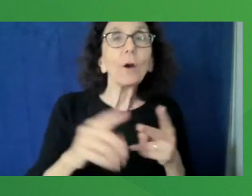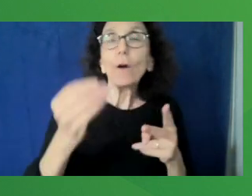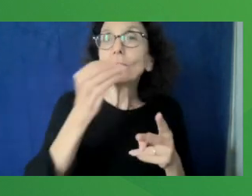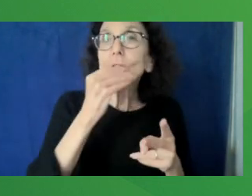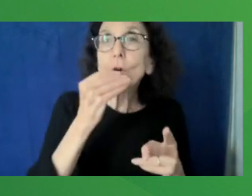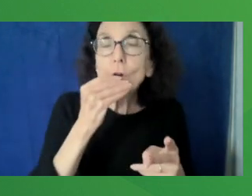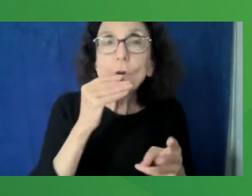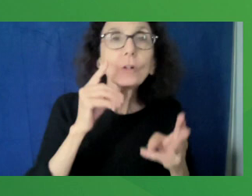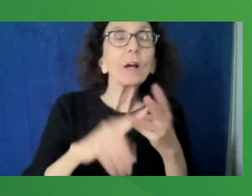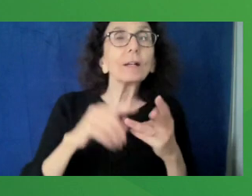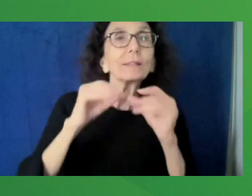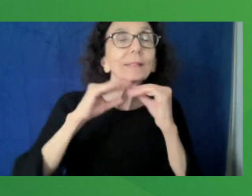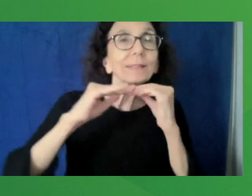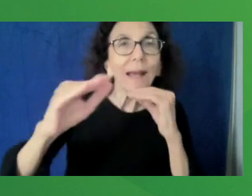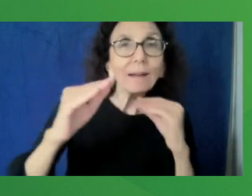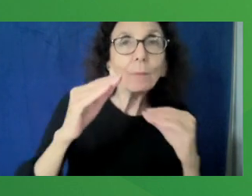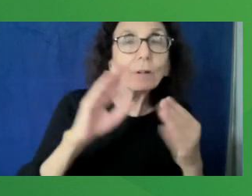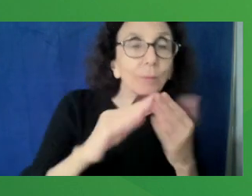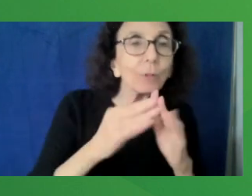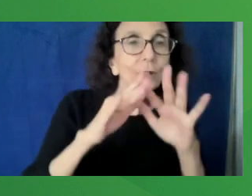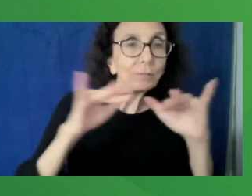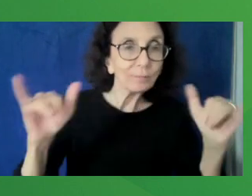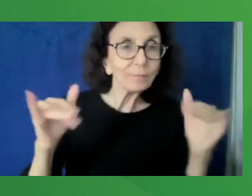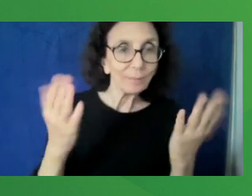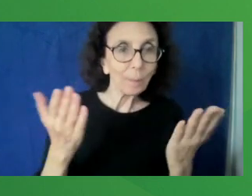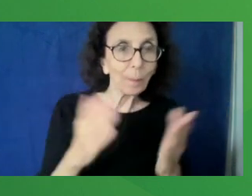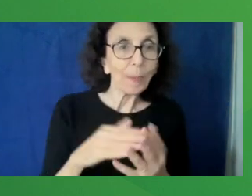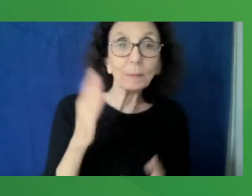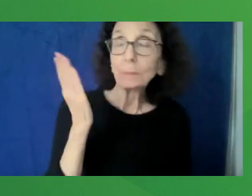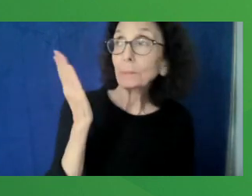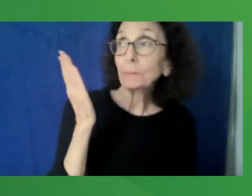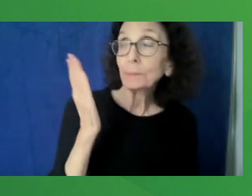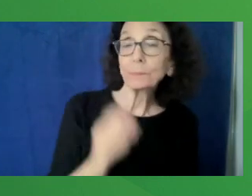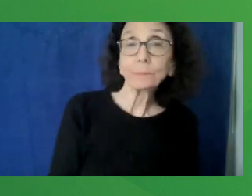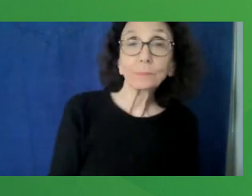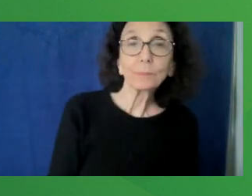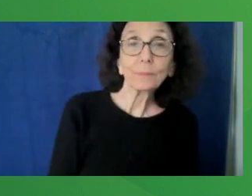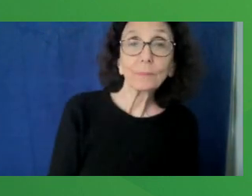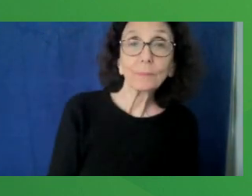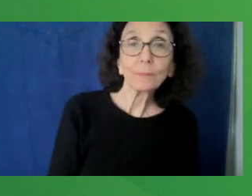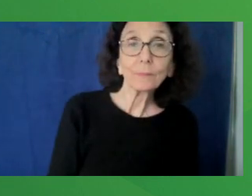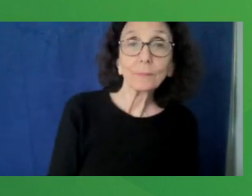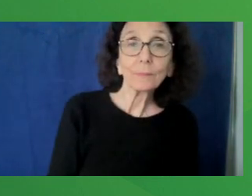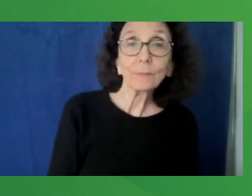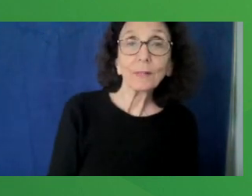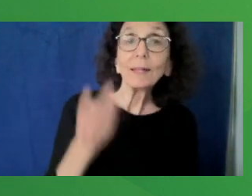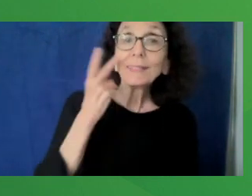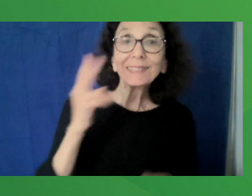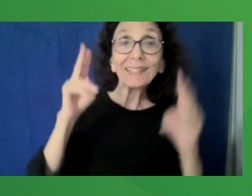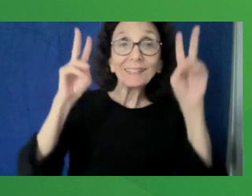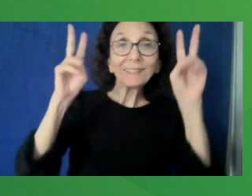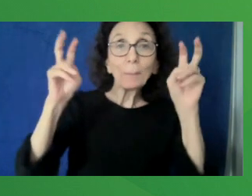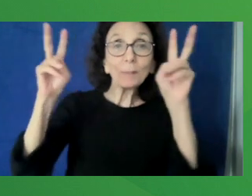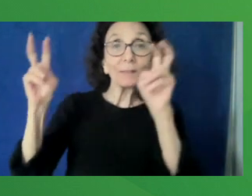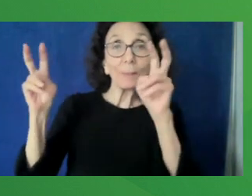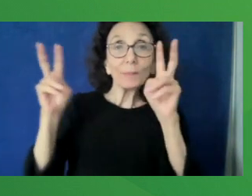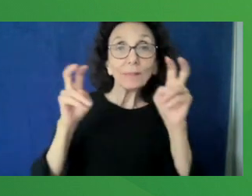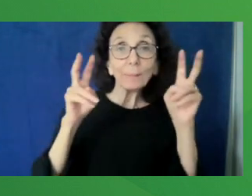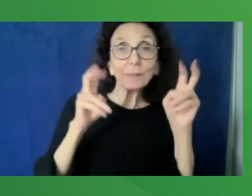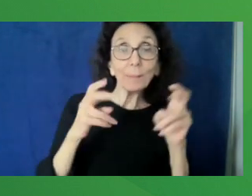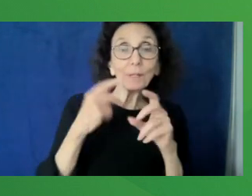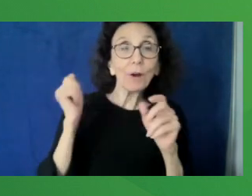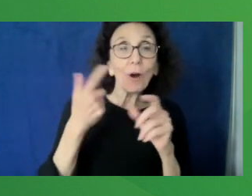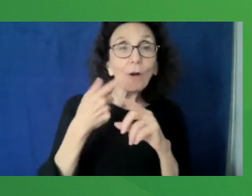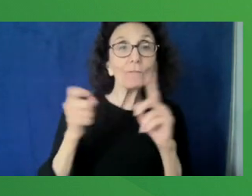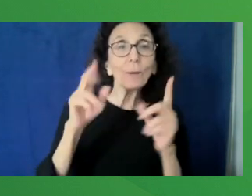Next slide. These topics are all drawn from the United Nations Sustainable Development Goals. Now,